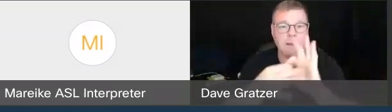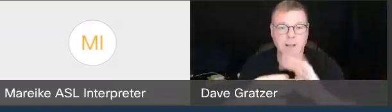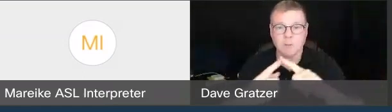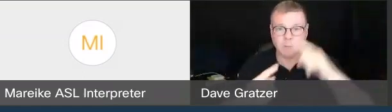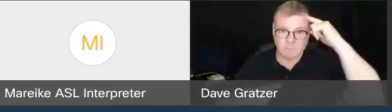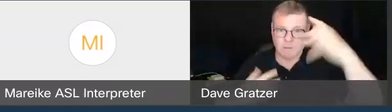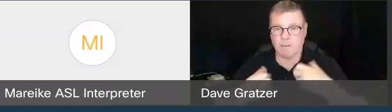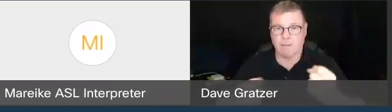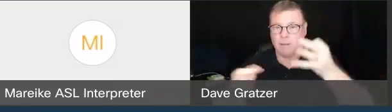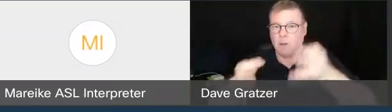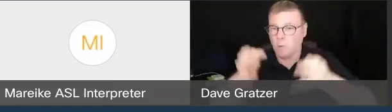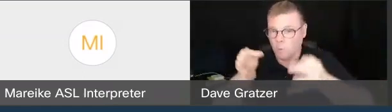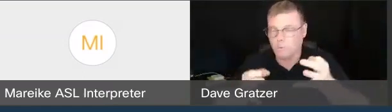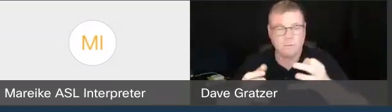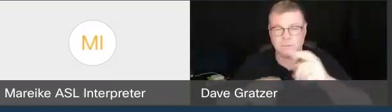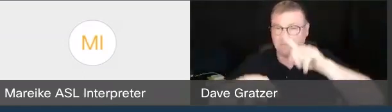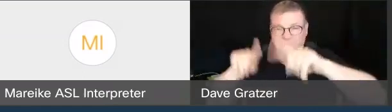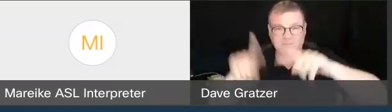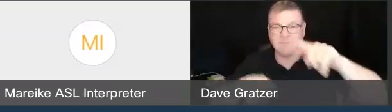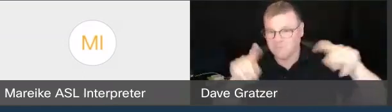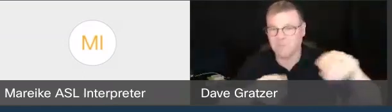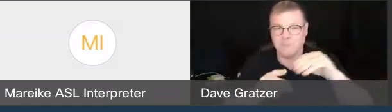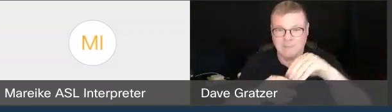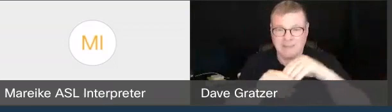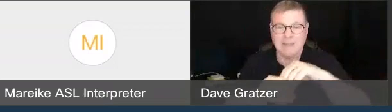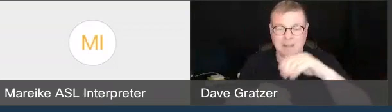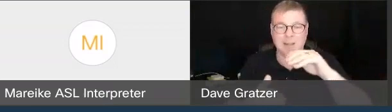court, for example? So there's variability in the literature with respect to where these teams